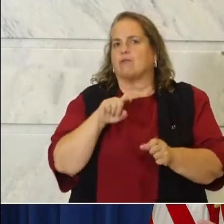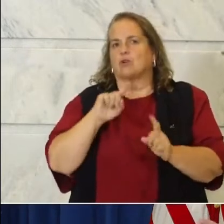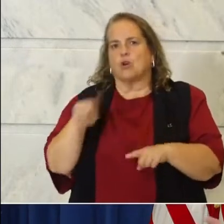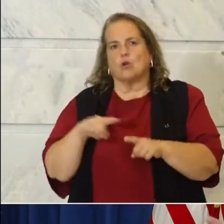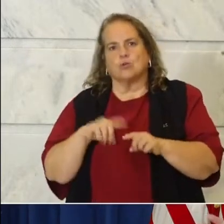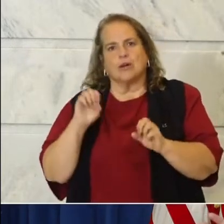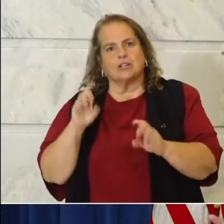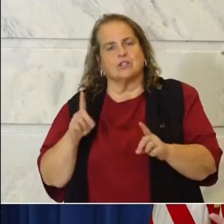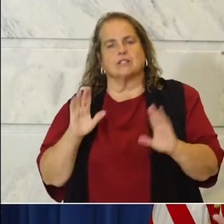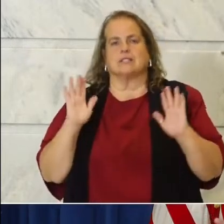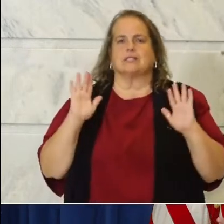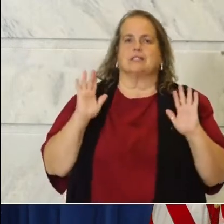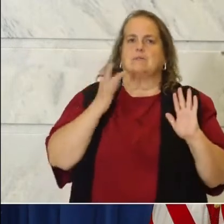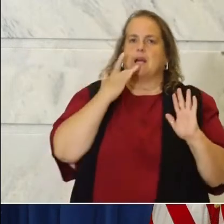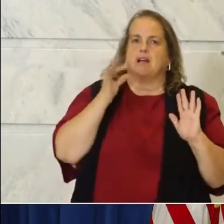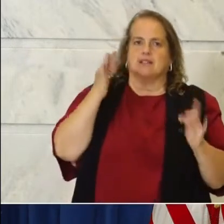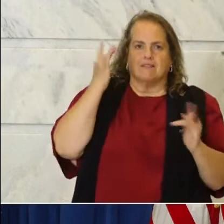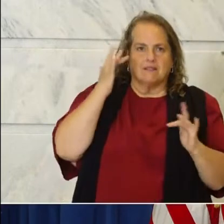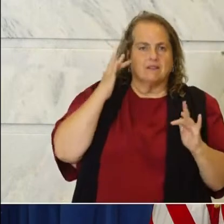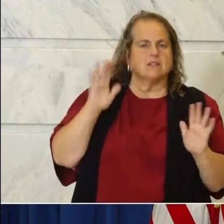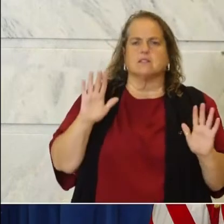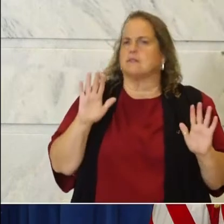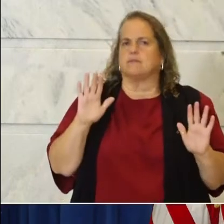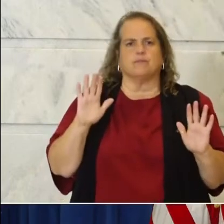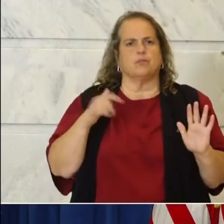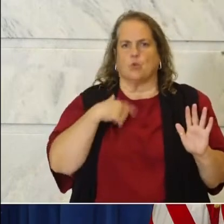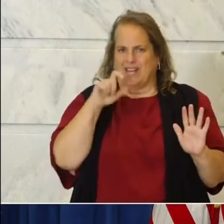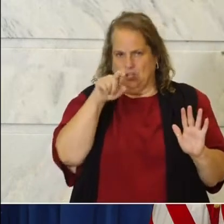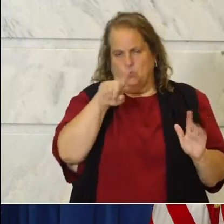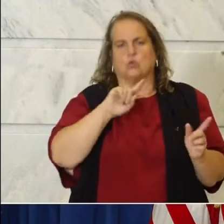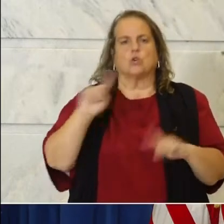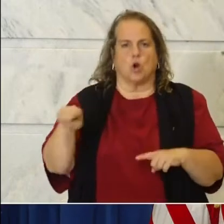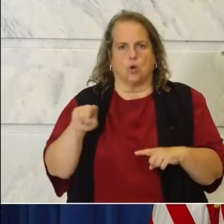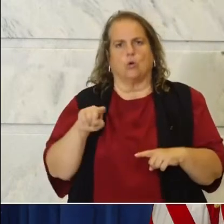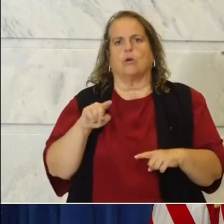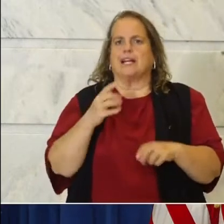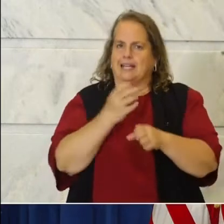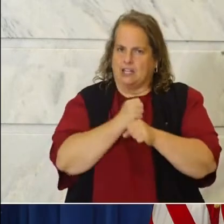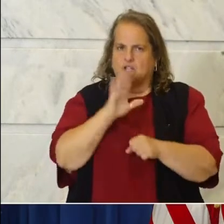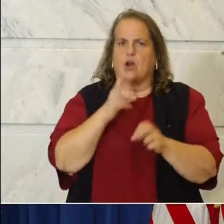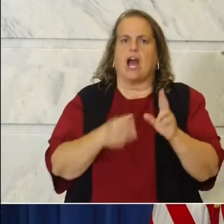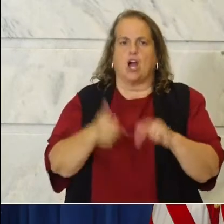midst of this pandemic. We need more of you to get that higher education to get